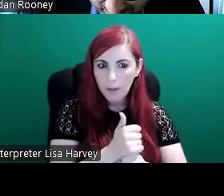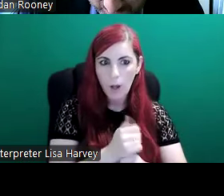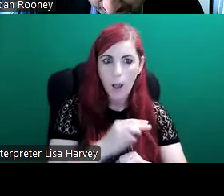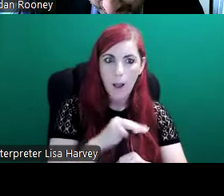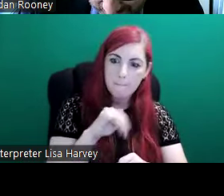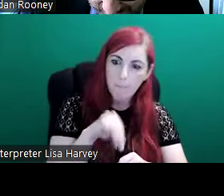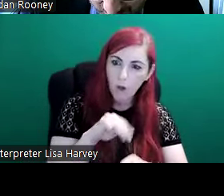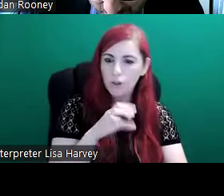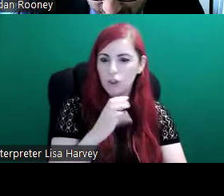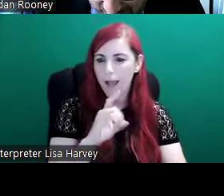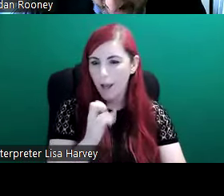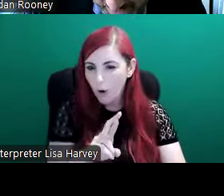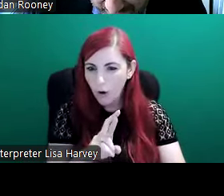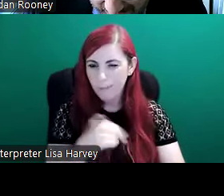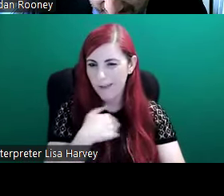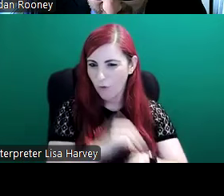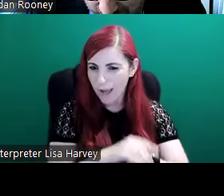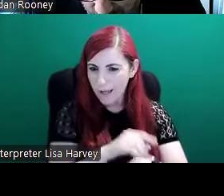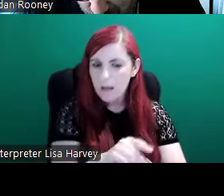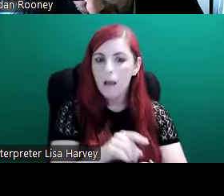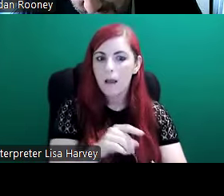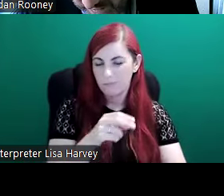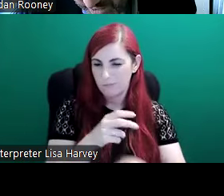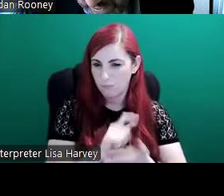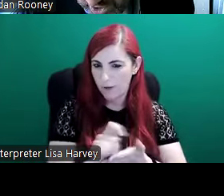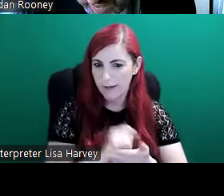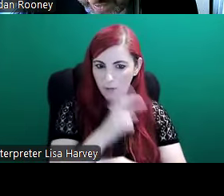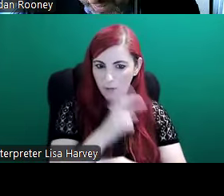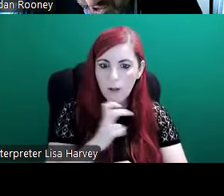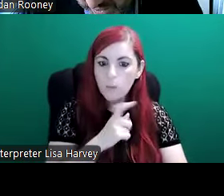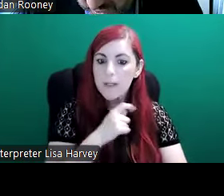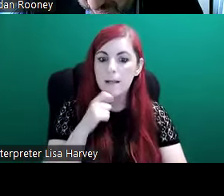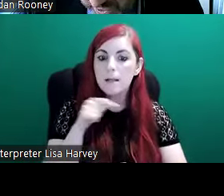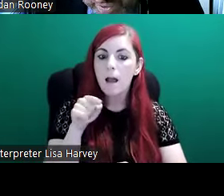French. He wrote "these people who imagine that a religious expression is supported